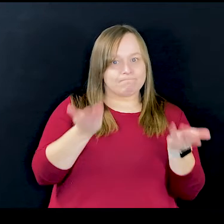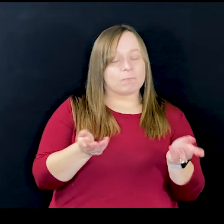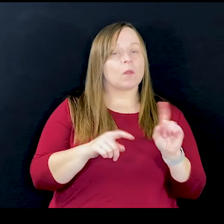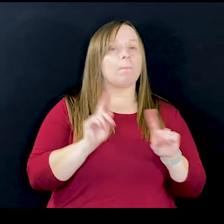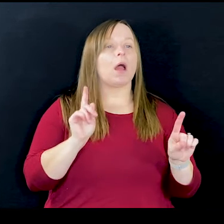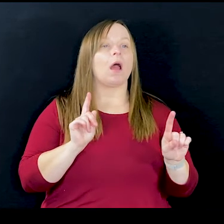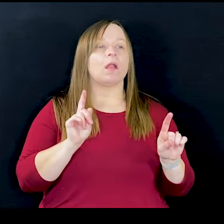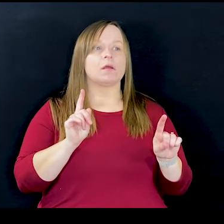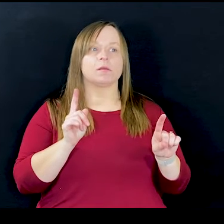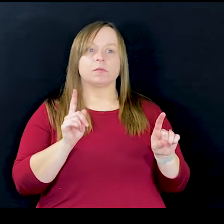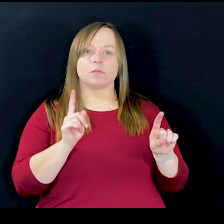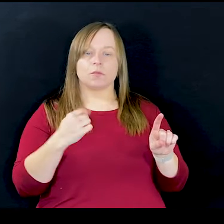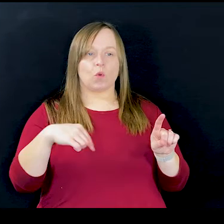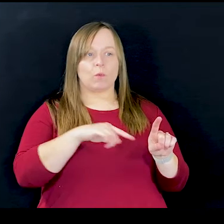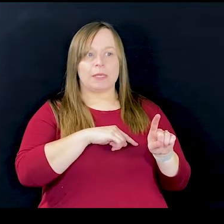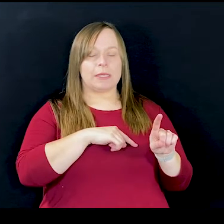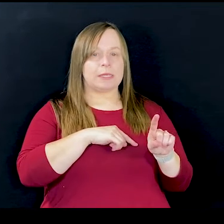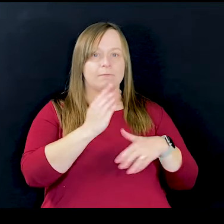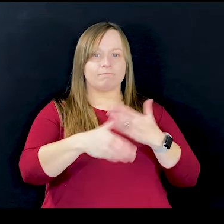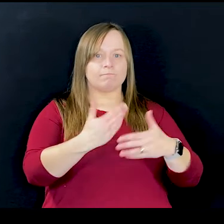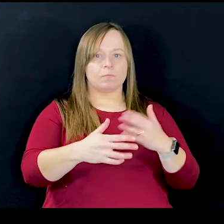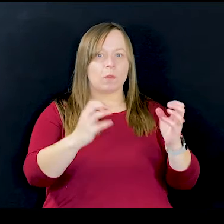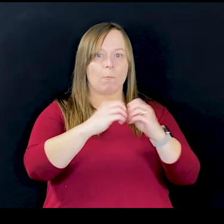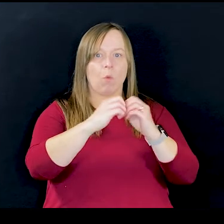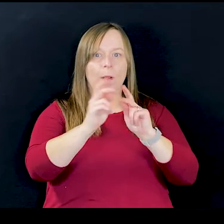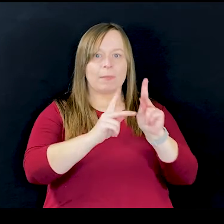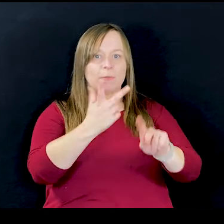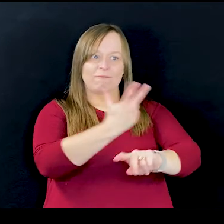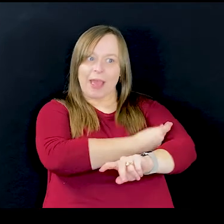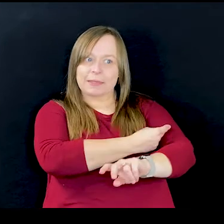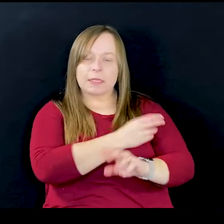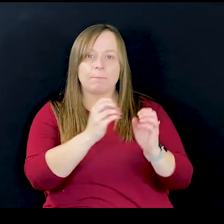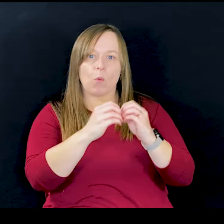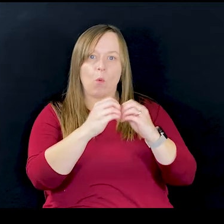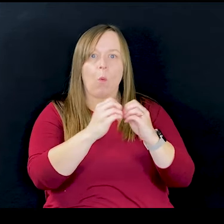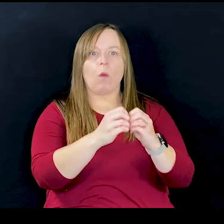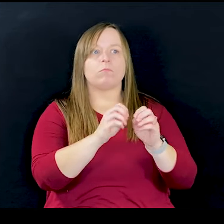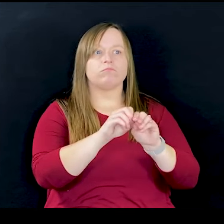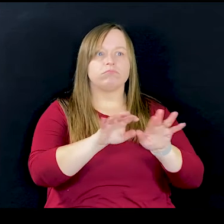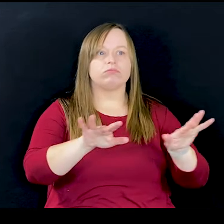but just that we can get more people vaccinated then--